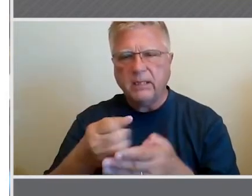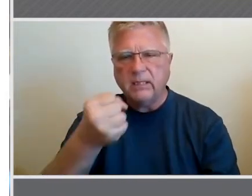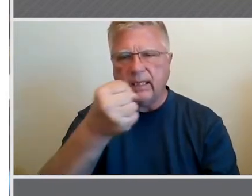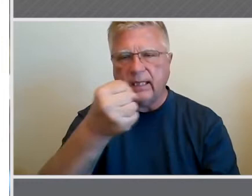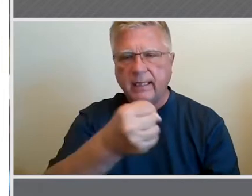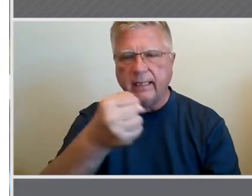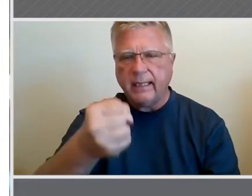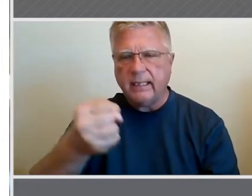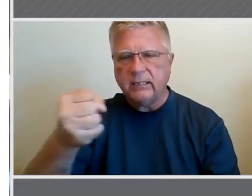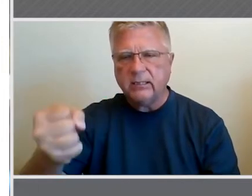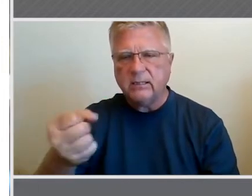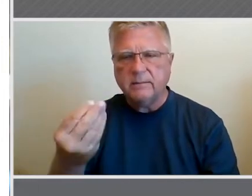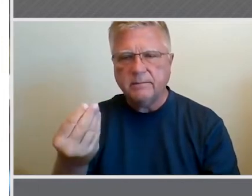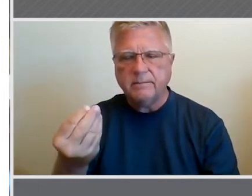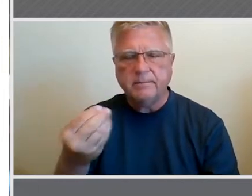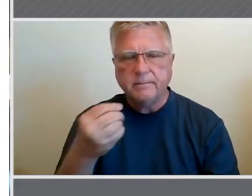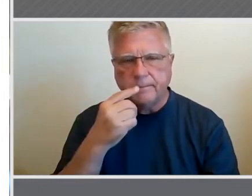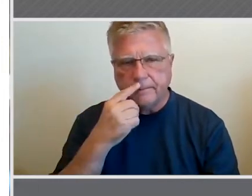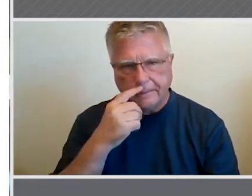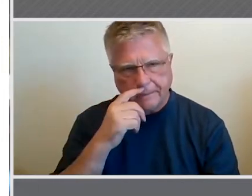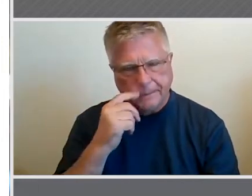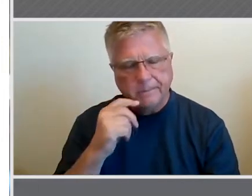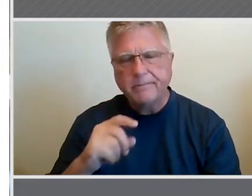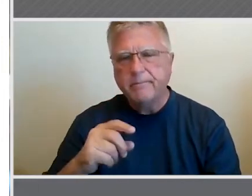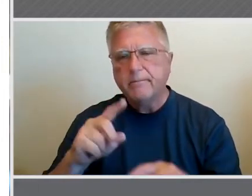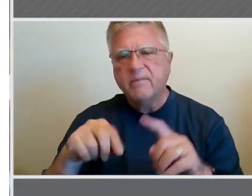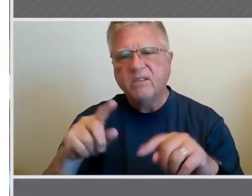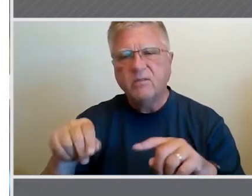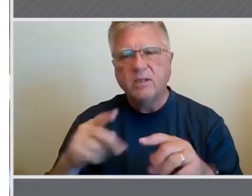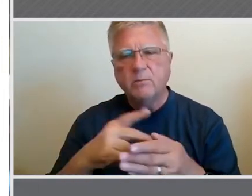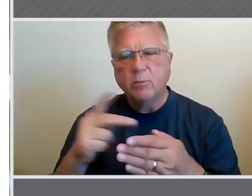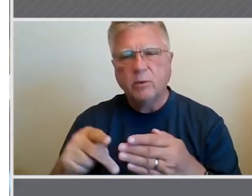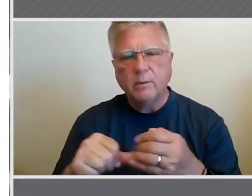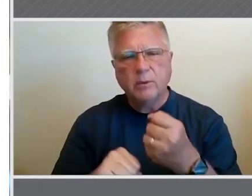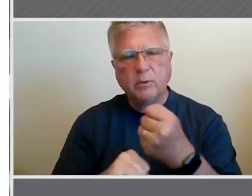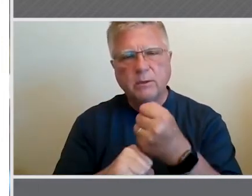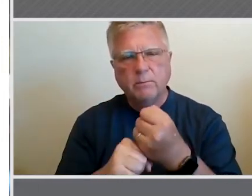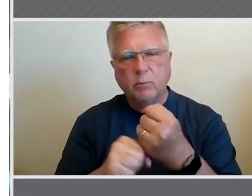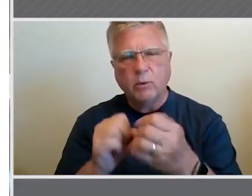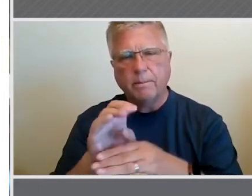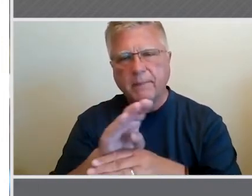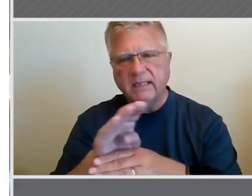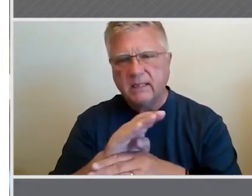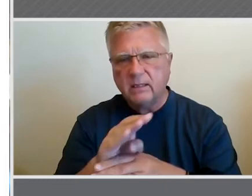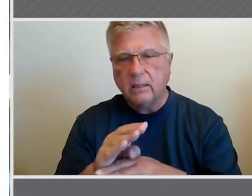We have various programs that we use to support businesses we do both lending traditional